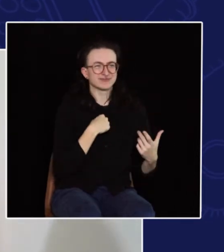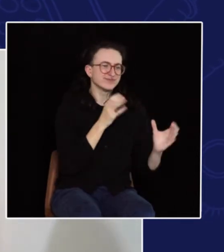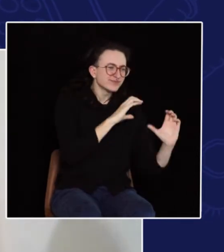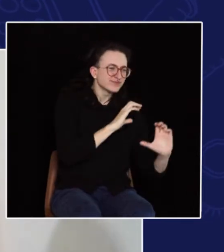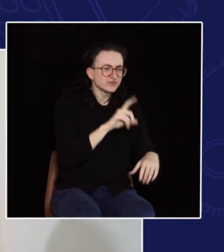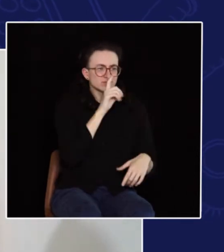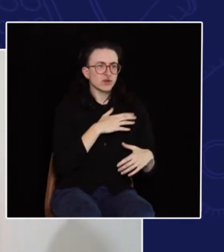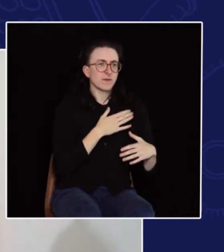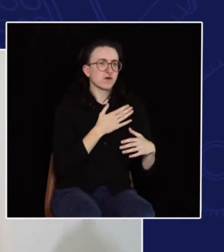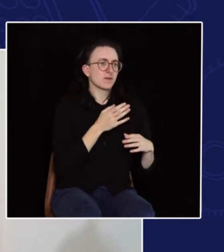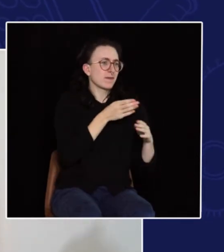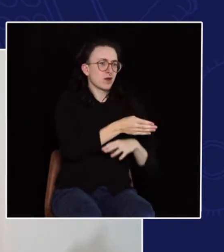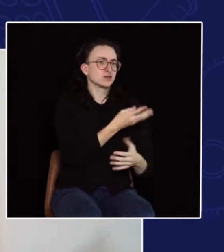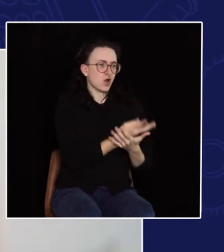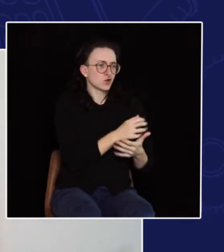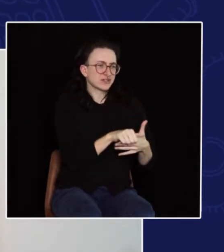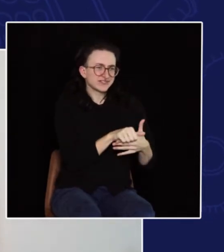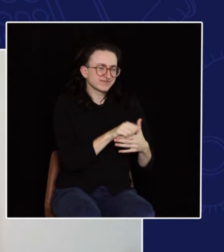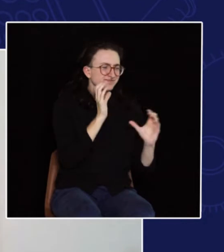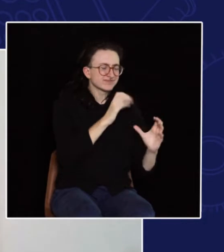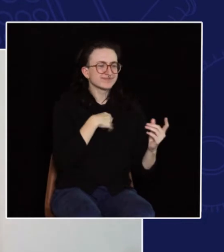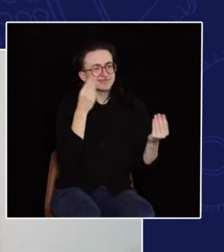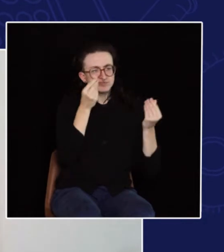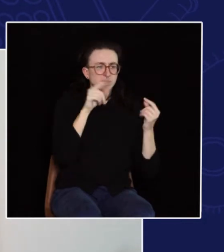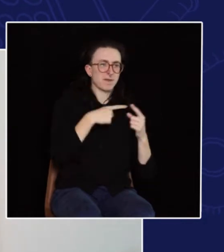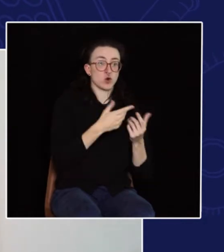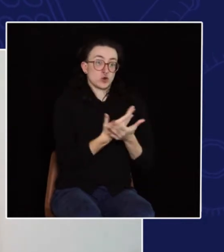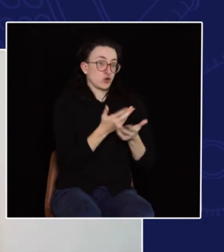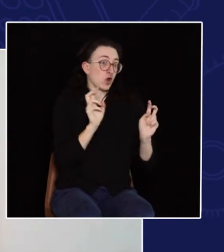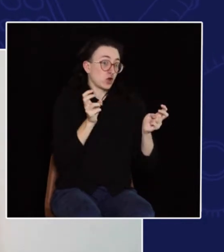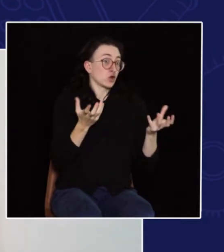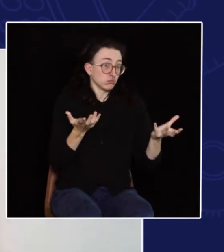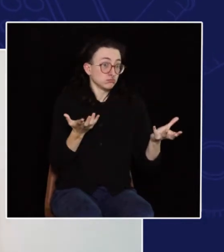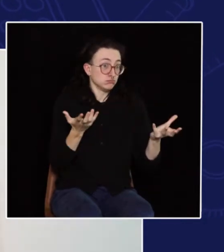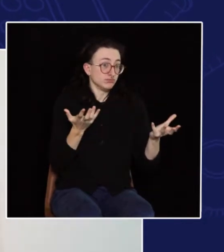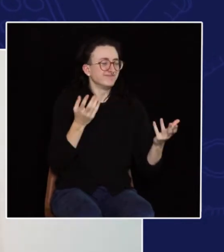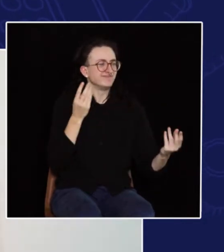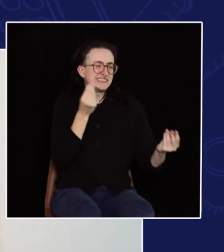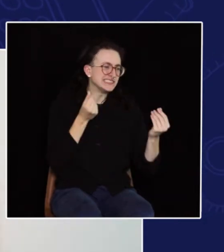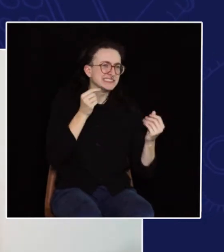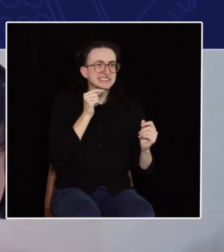when I was looking for my post-doc training, I was thinking of doing a new topic.